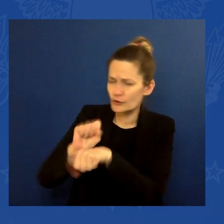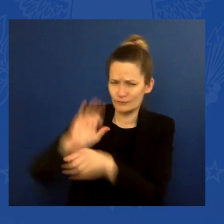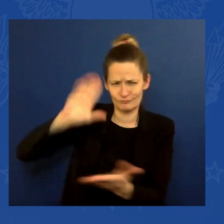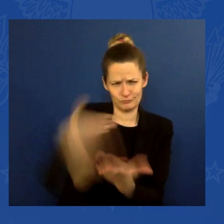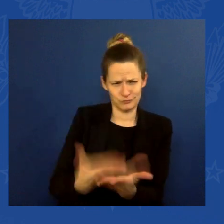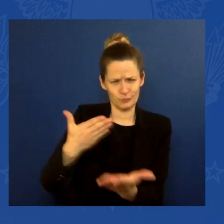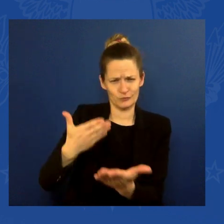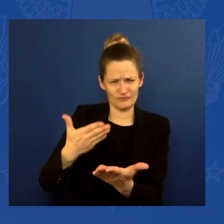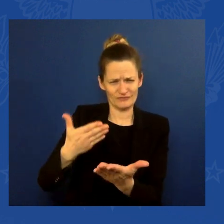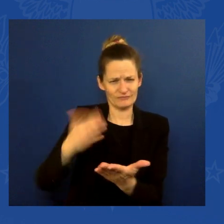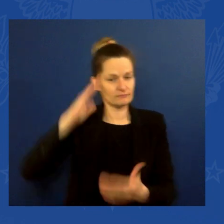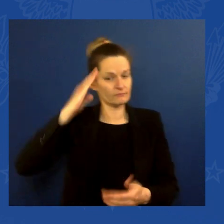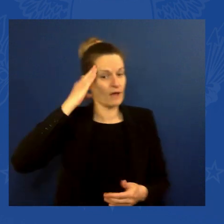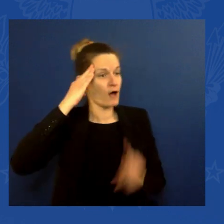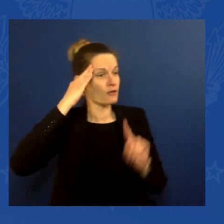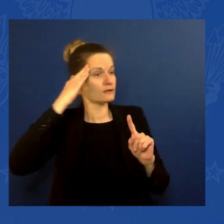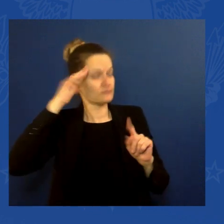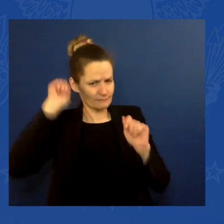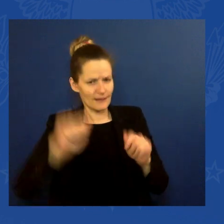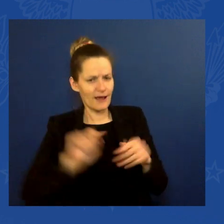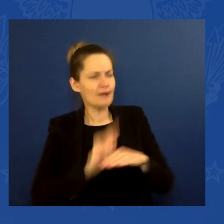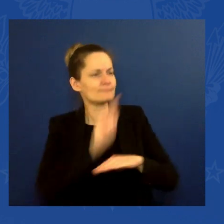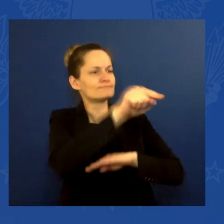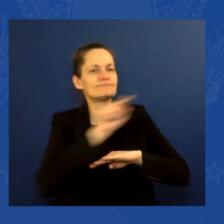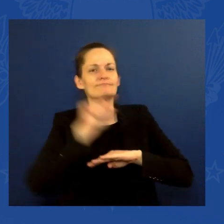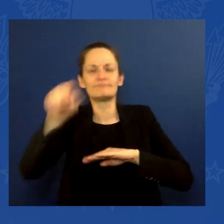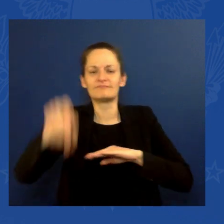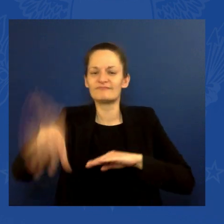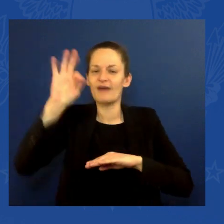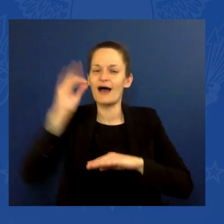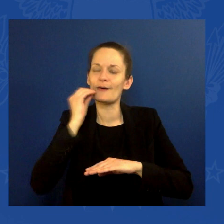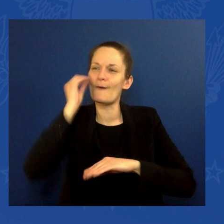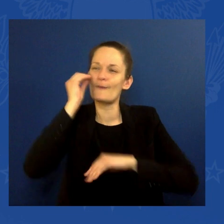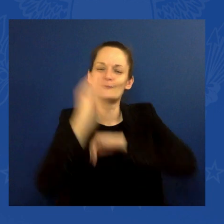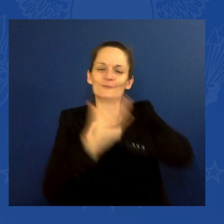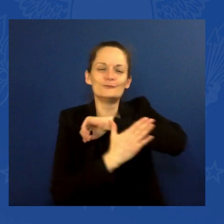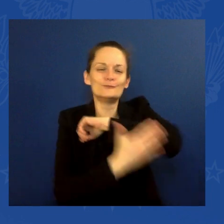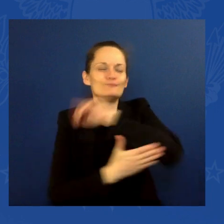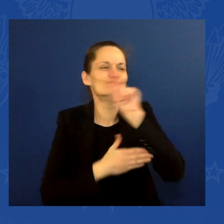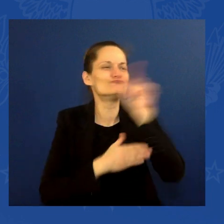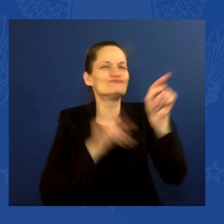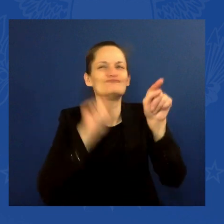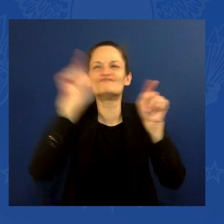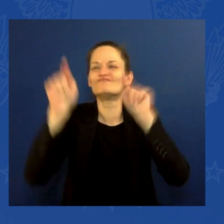Taoiseach and Mrs. Martin I hope feel at home here in America. It's an honor to welcome you back, Taoiseach.